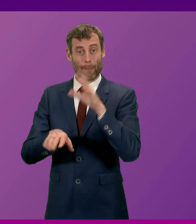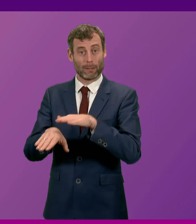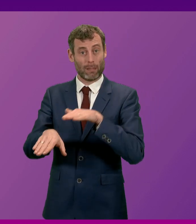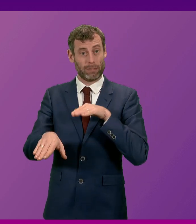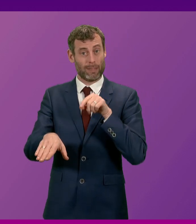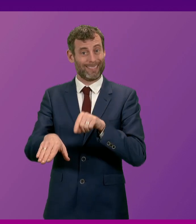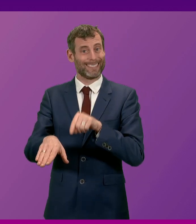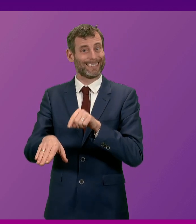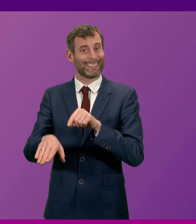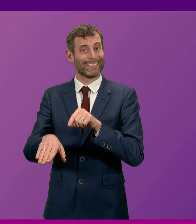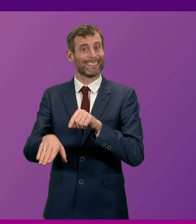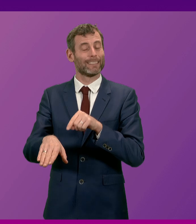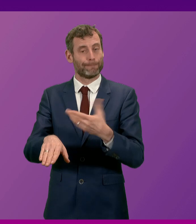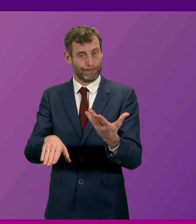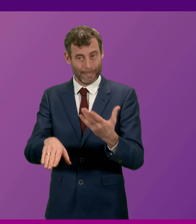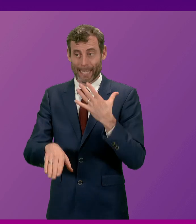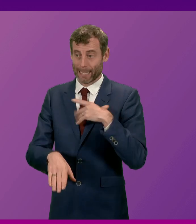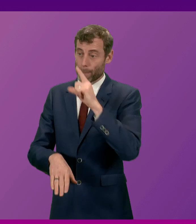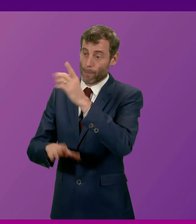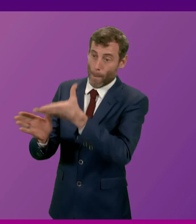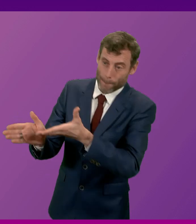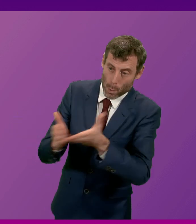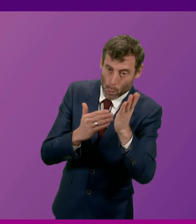and there is then congestion at A and E, which results in some of the long